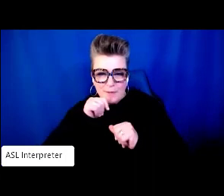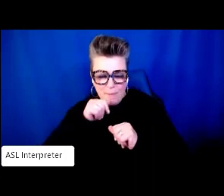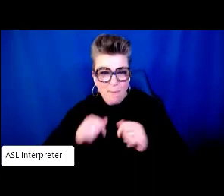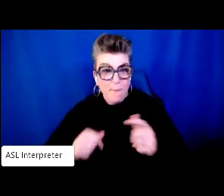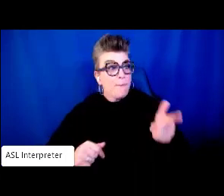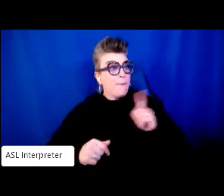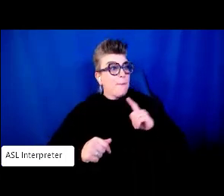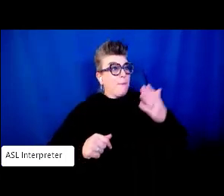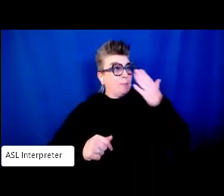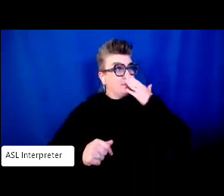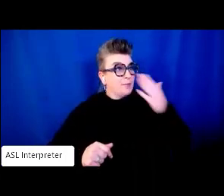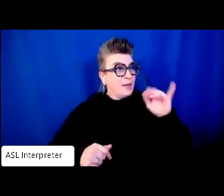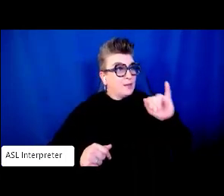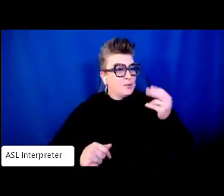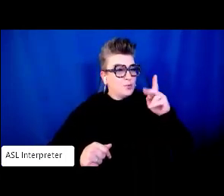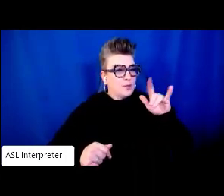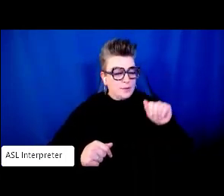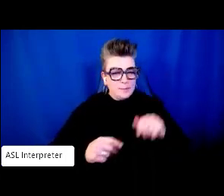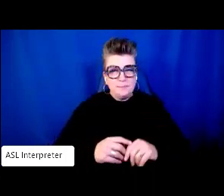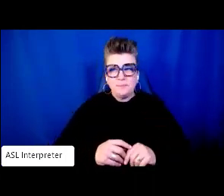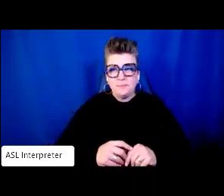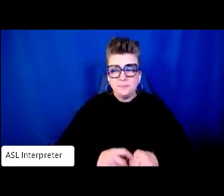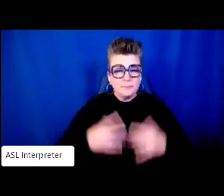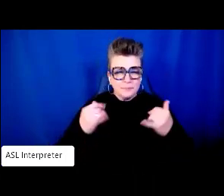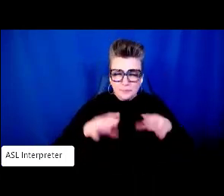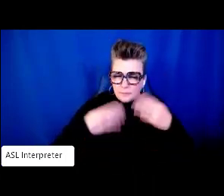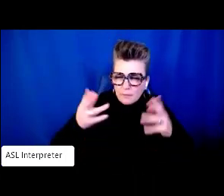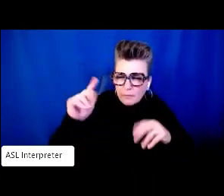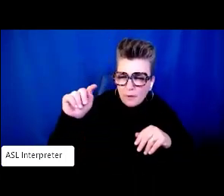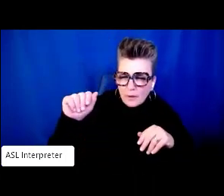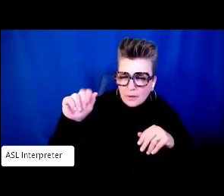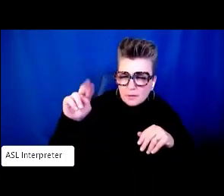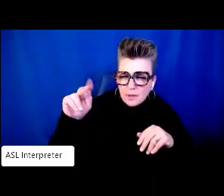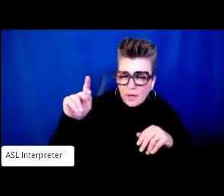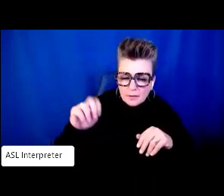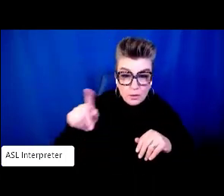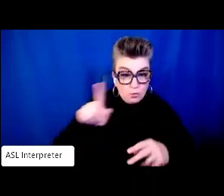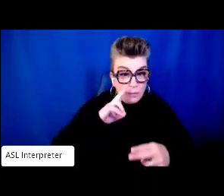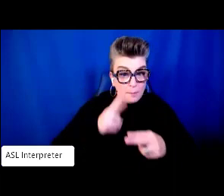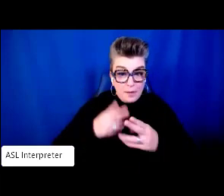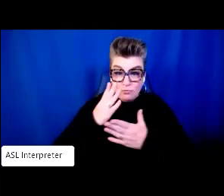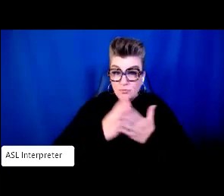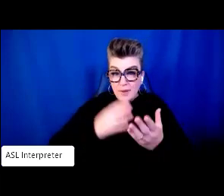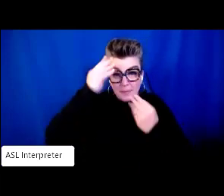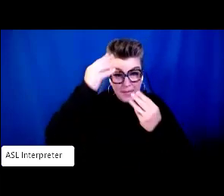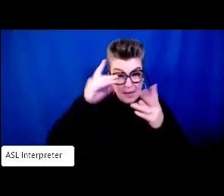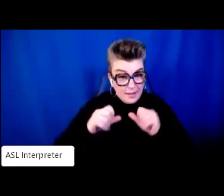on protecting privacy, Taunton, you've mentioned that some data could be shared through controlled access.